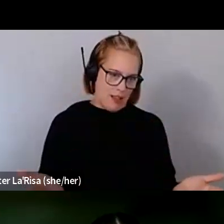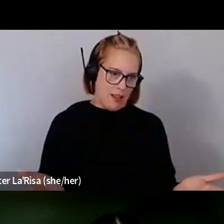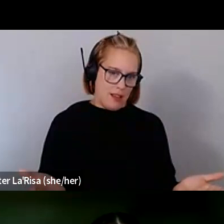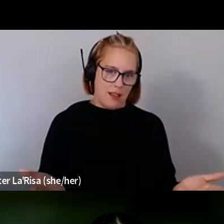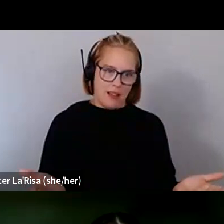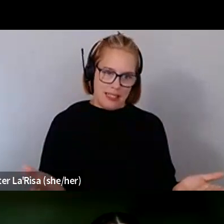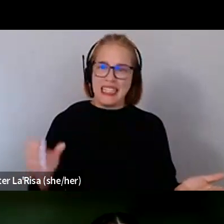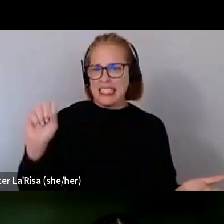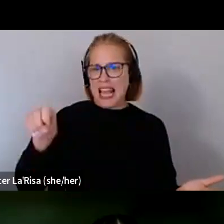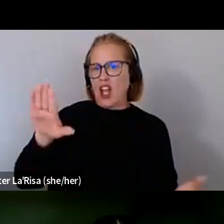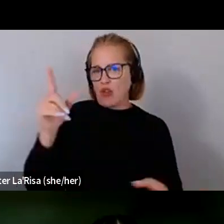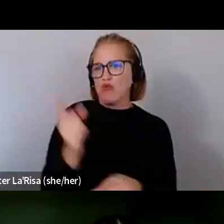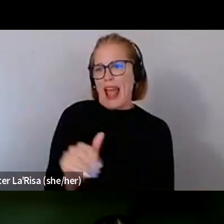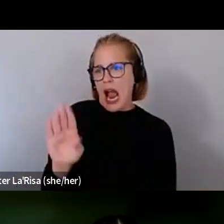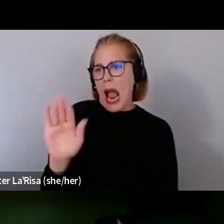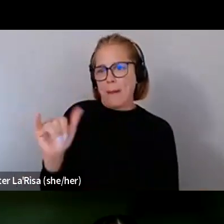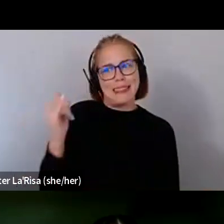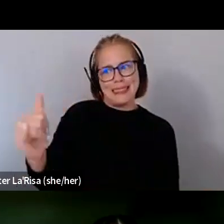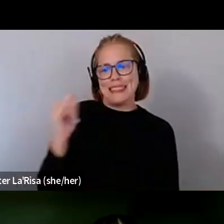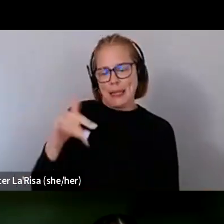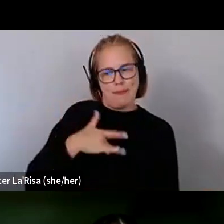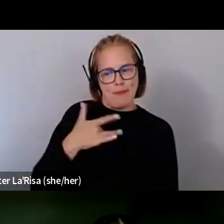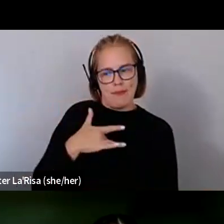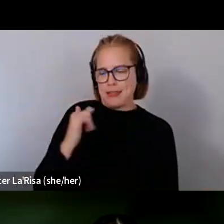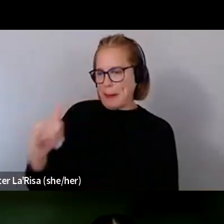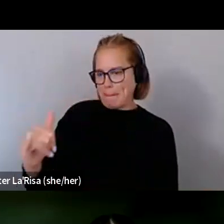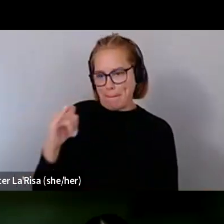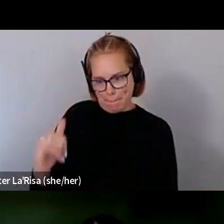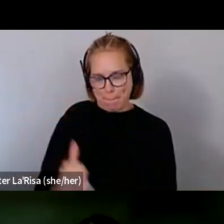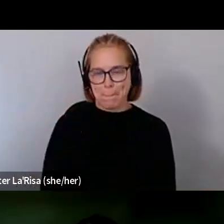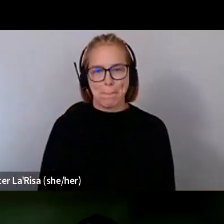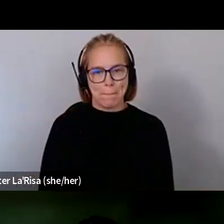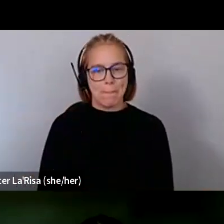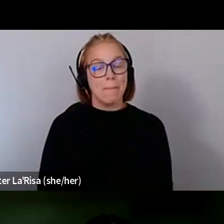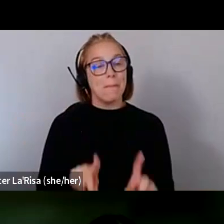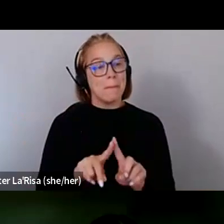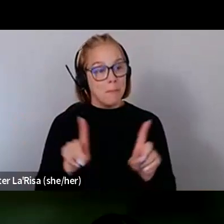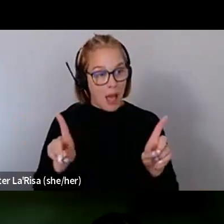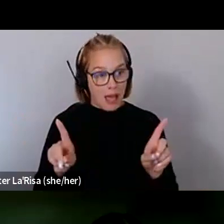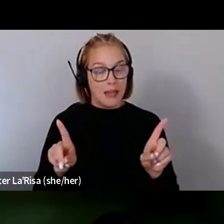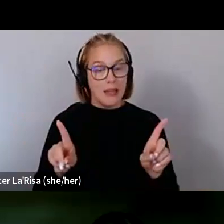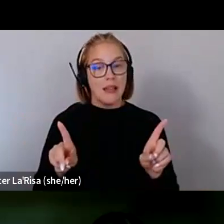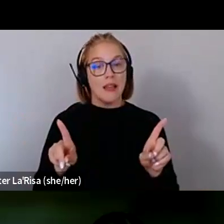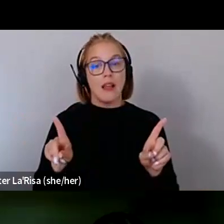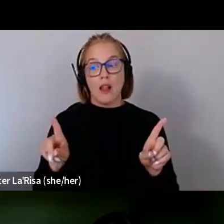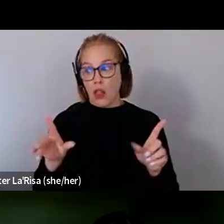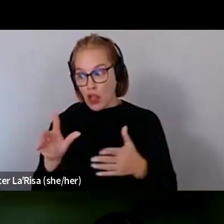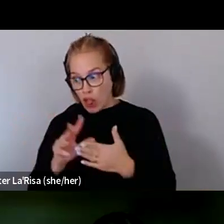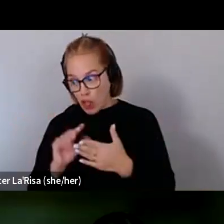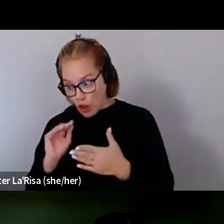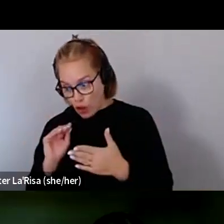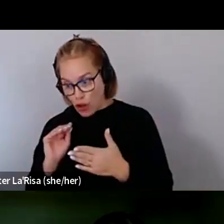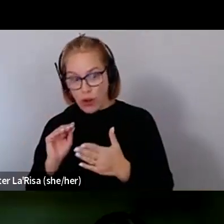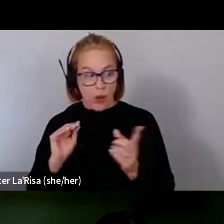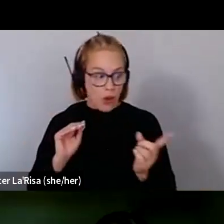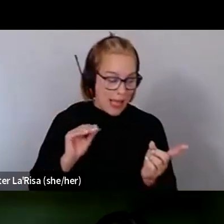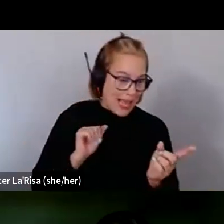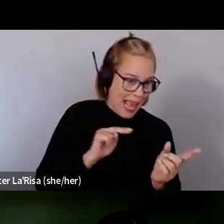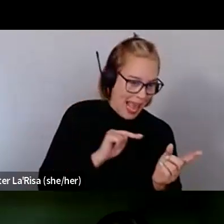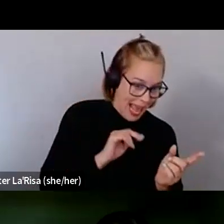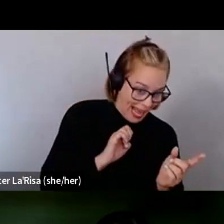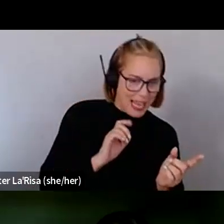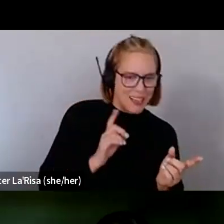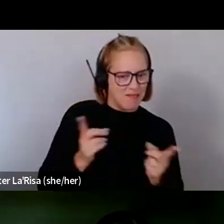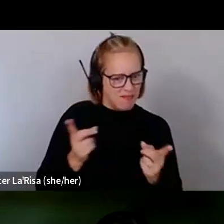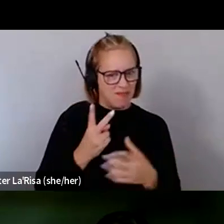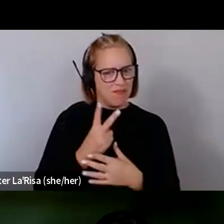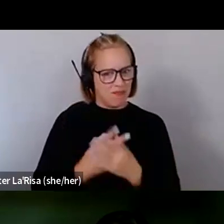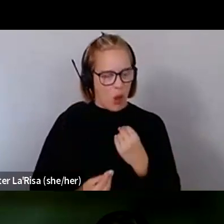: Some, no. They taught it from a people with this can't do it type of